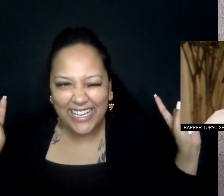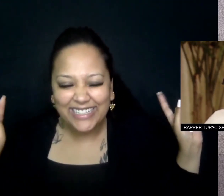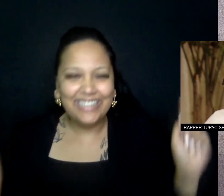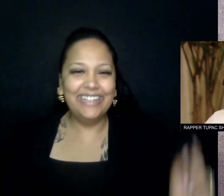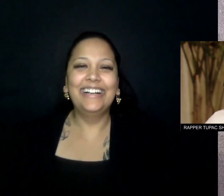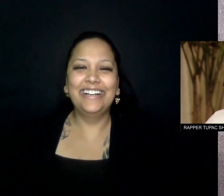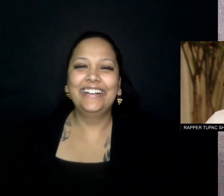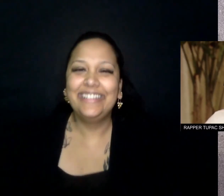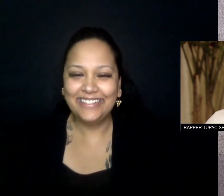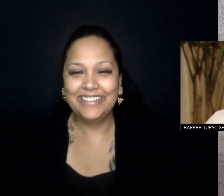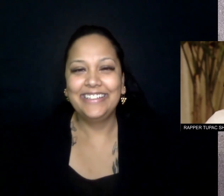Finally, yay